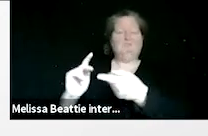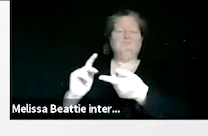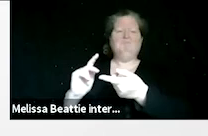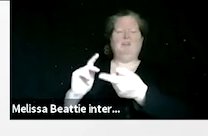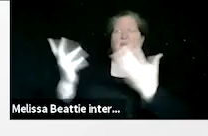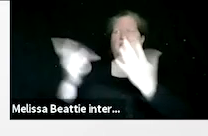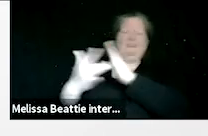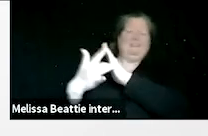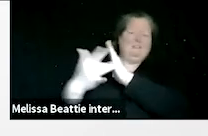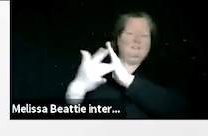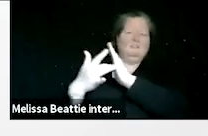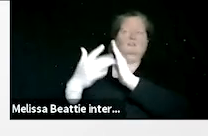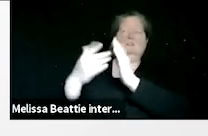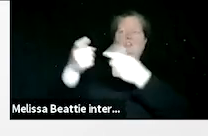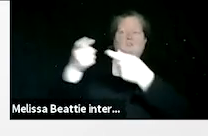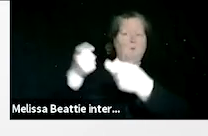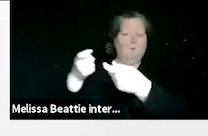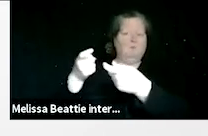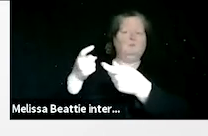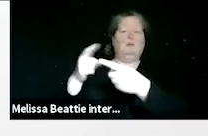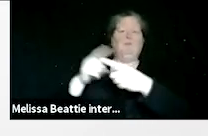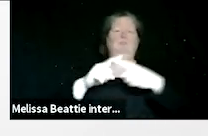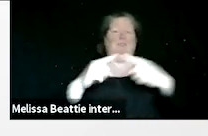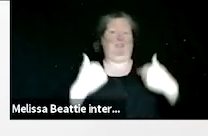Ben Woelk: The human side is,